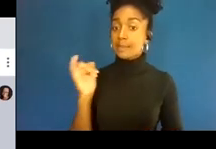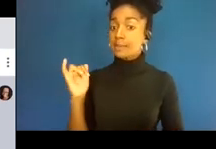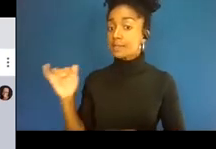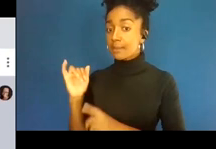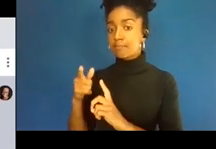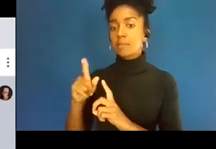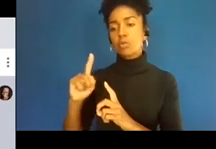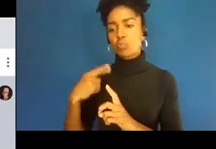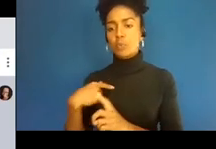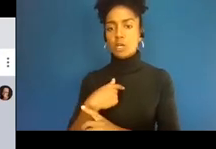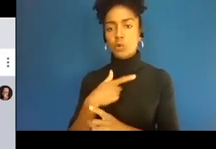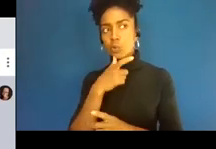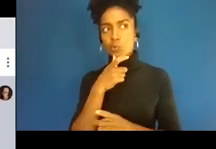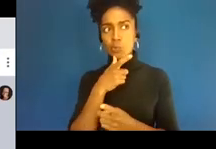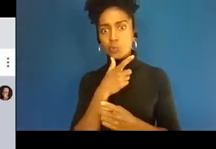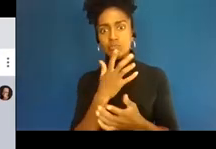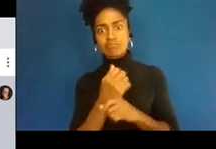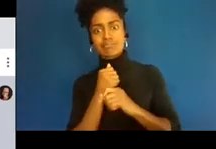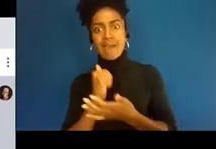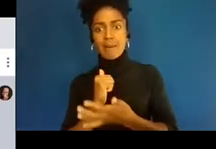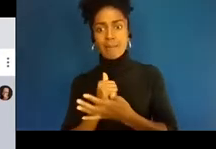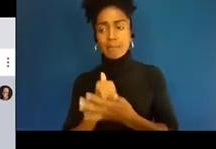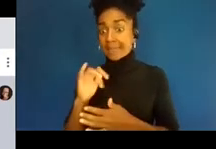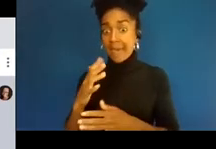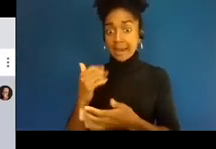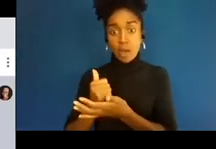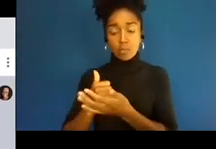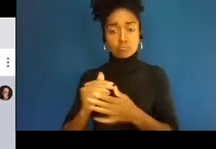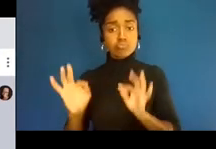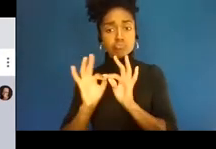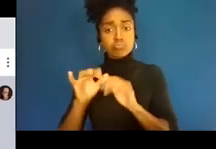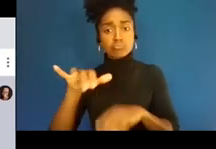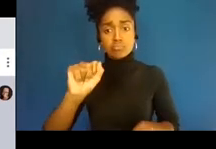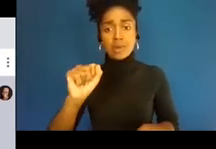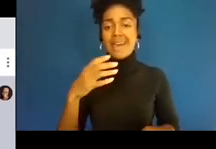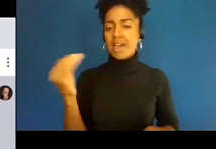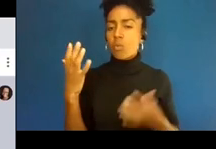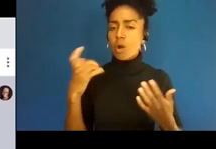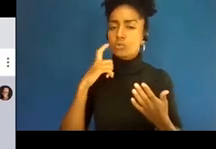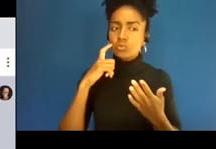And that help matters, but we want to be conscious about how we can begin to change that narrative,